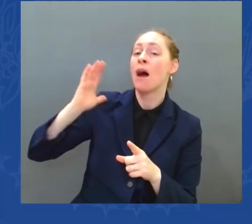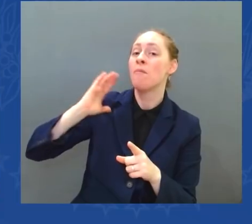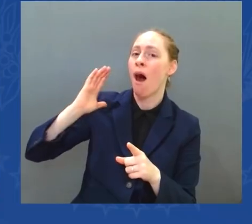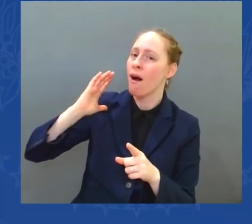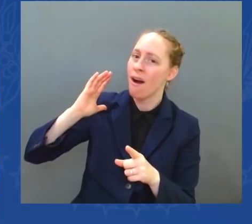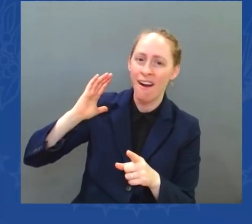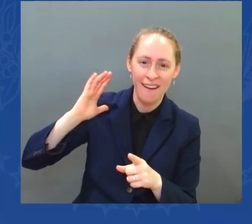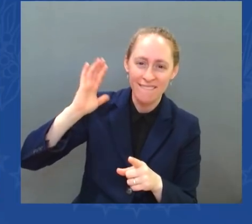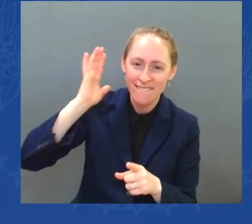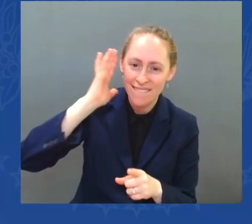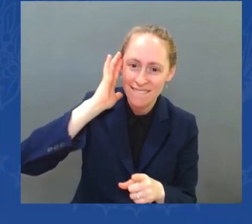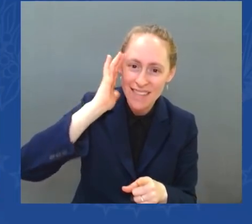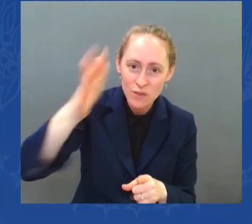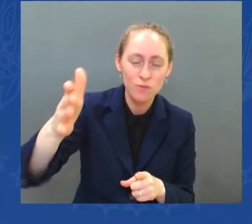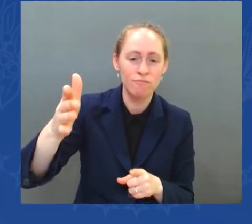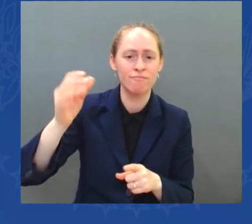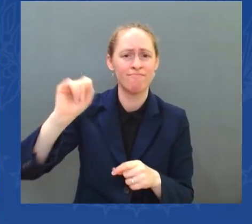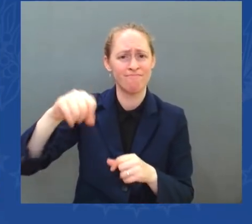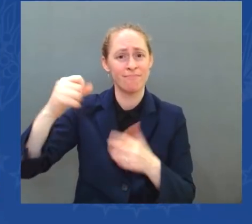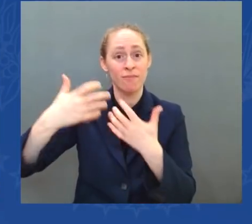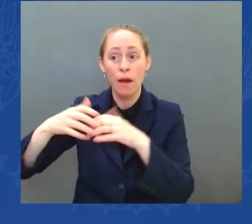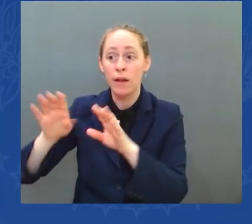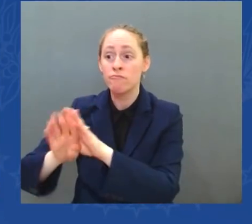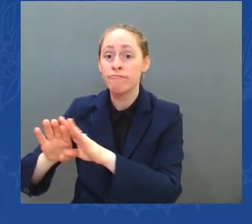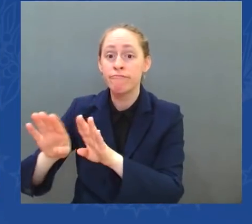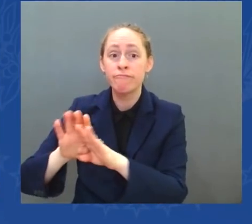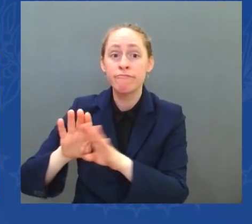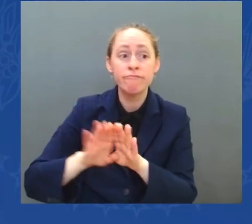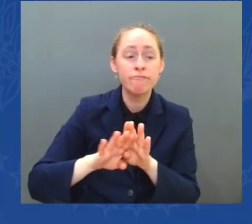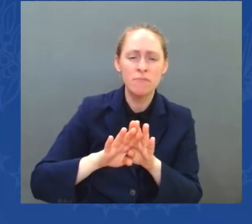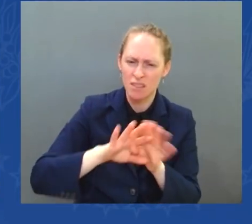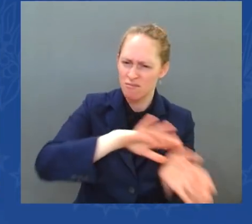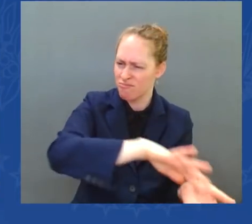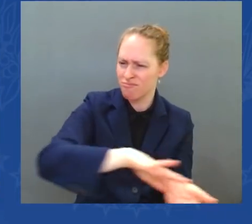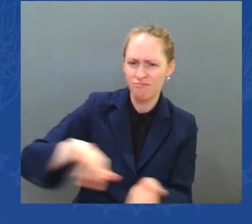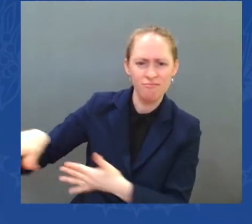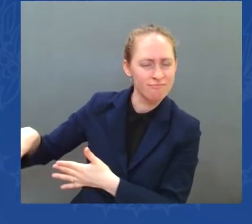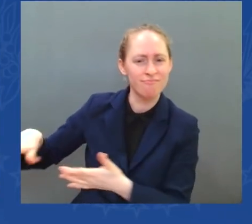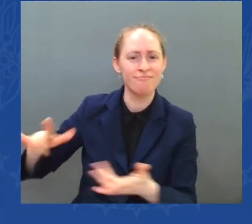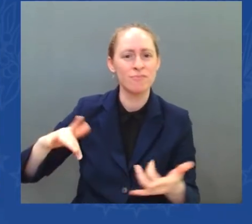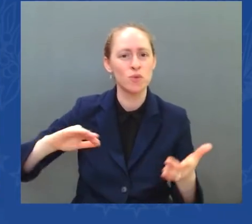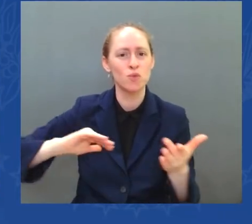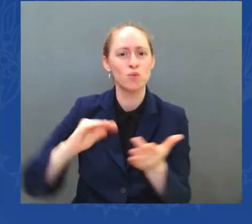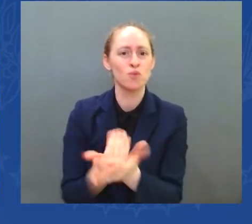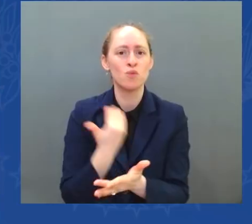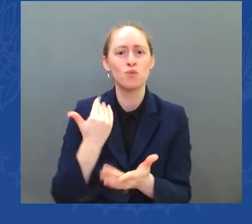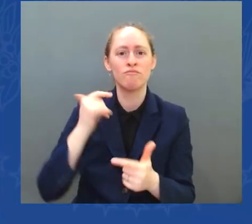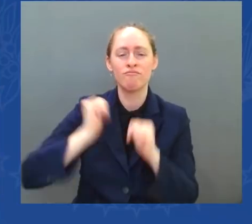that's going to power the future in America and around the world. Helping America achieve true energy independence